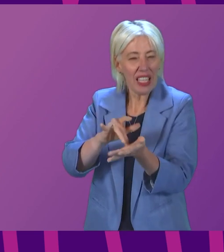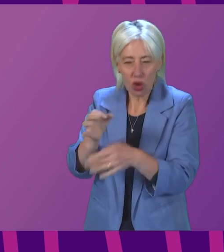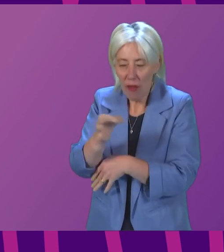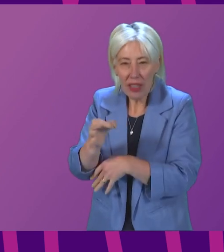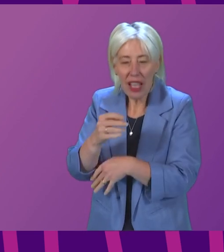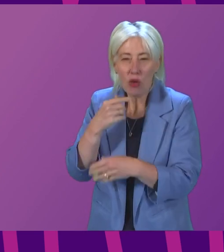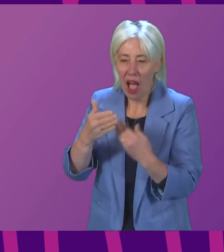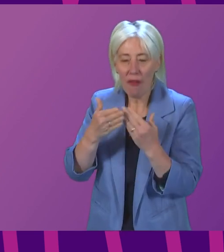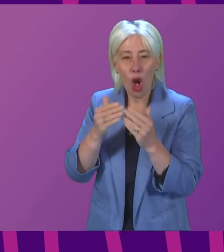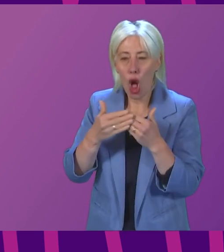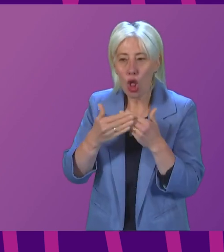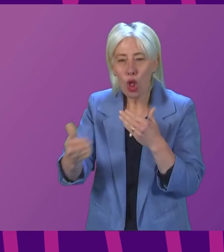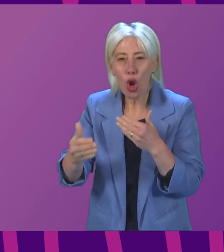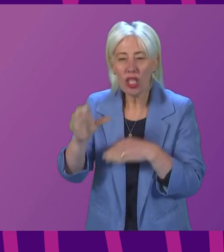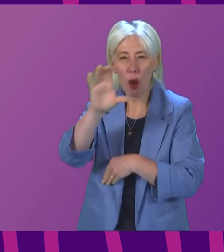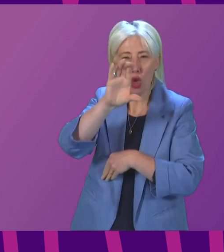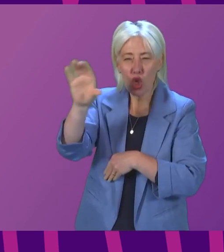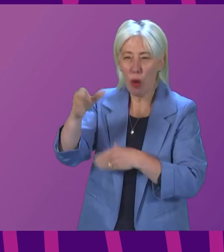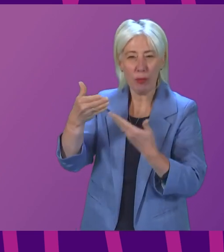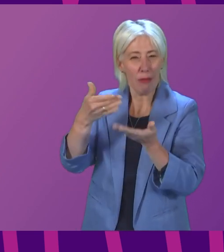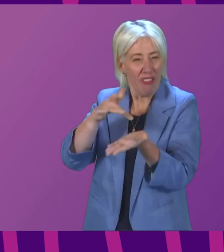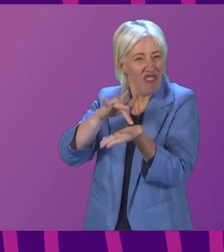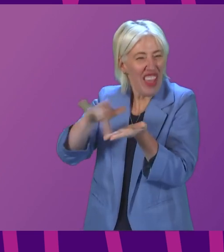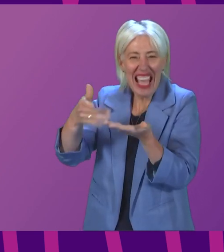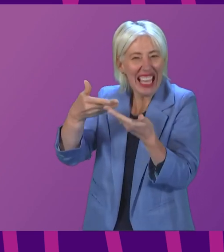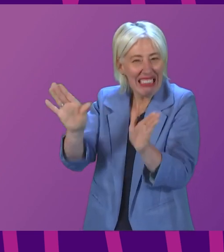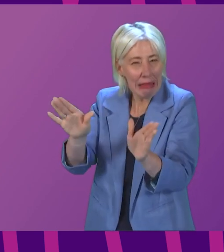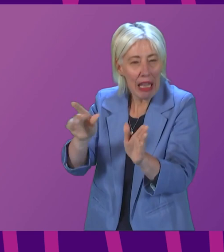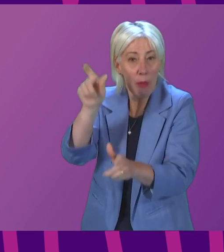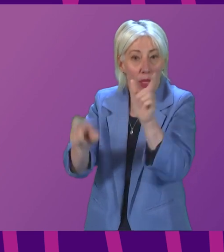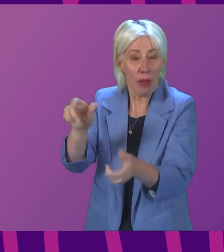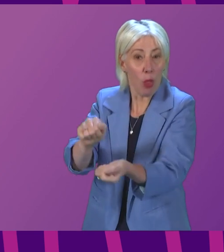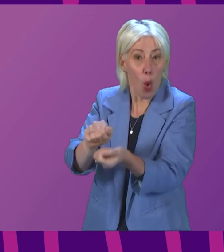vacant large retail outlets, whose actual owners or landlords cannot be traced, which